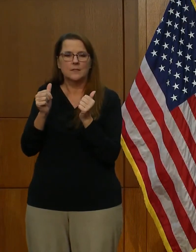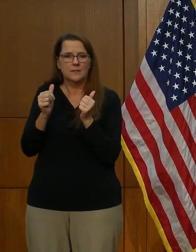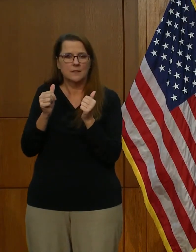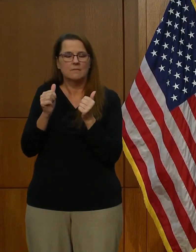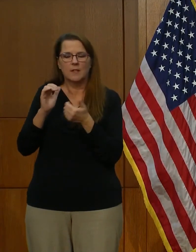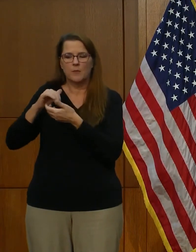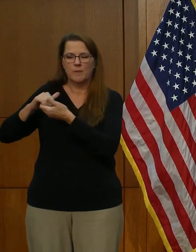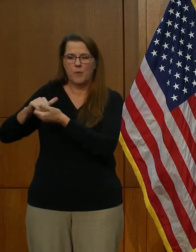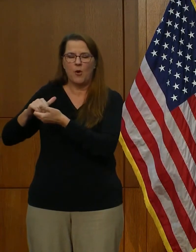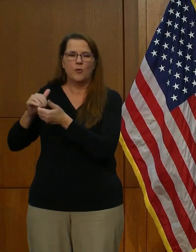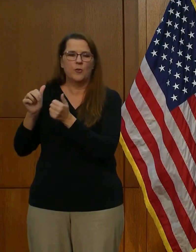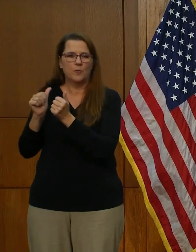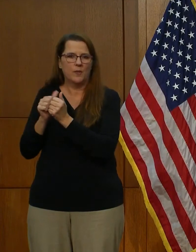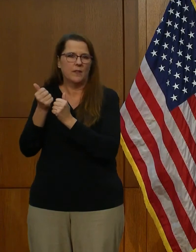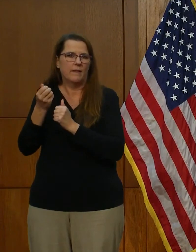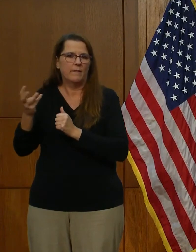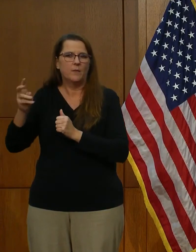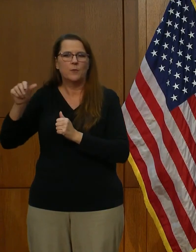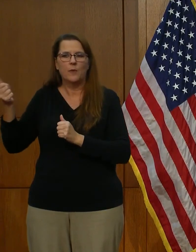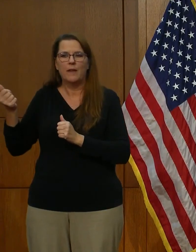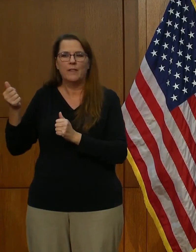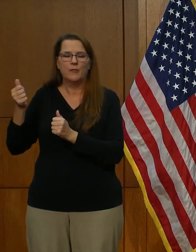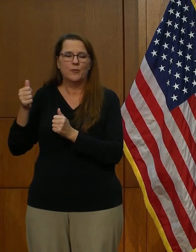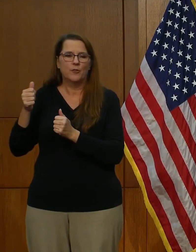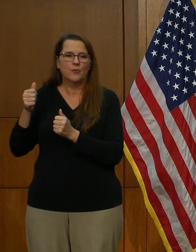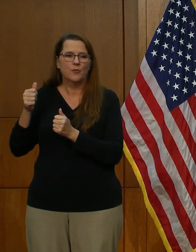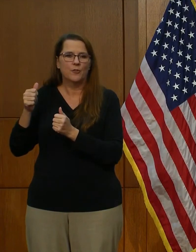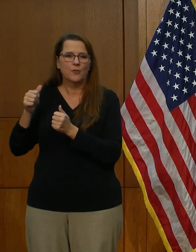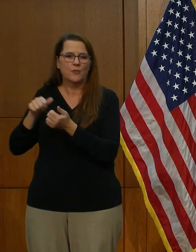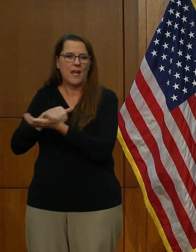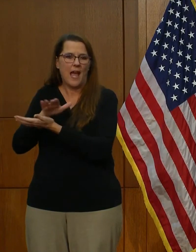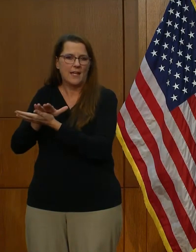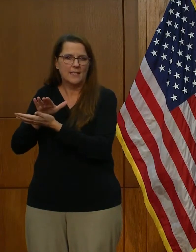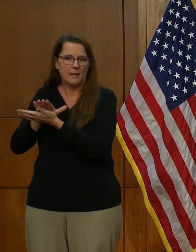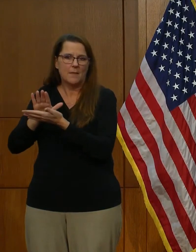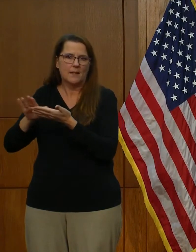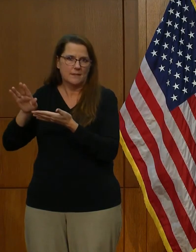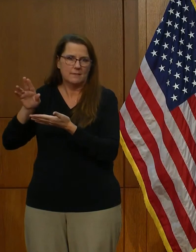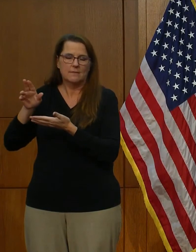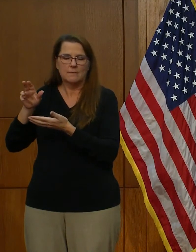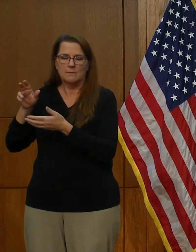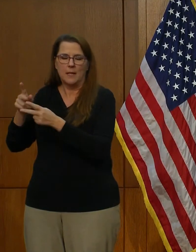HELP OUT ON THIS, AND WE HAVE PARTNERED WITH A COUPLE OF